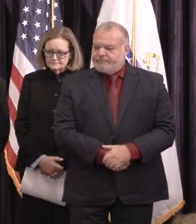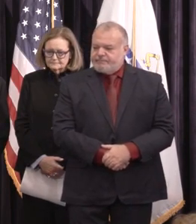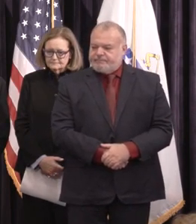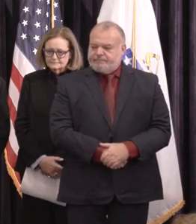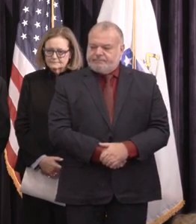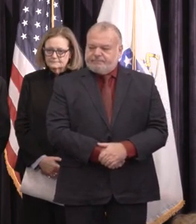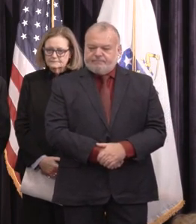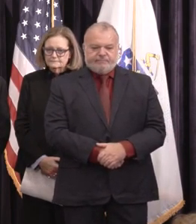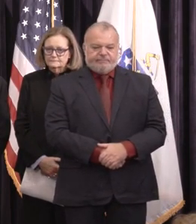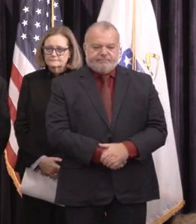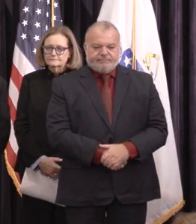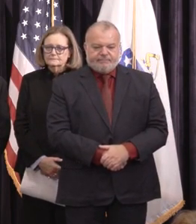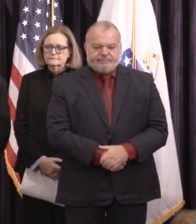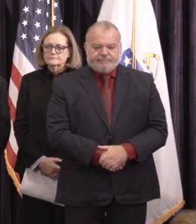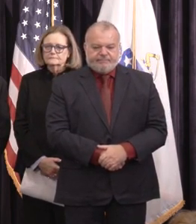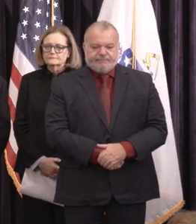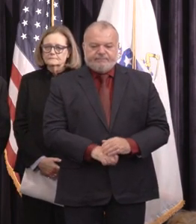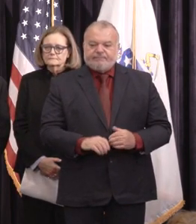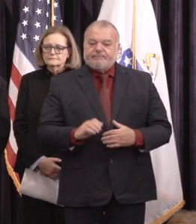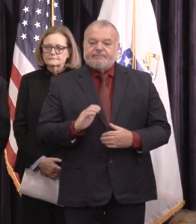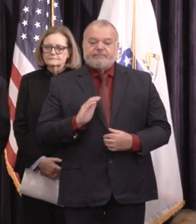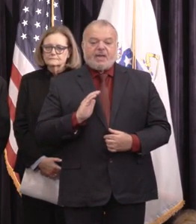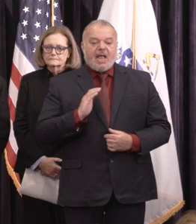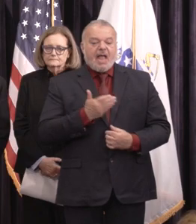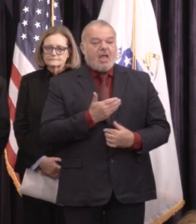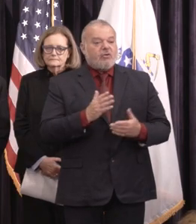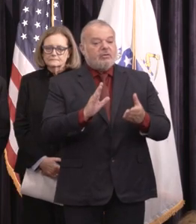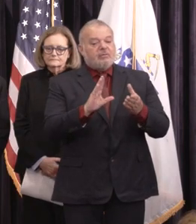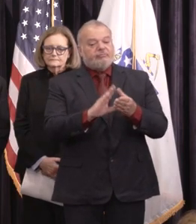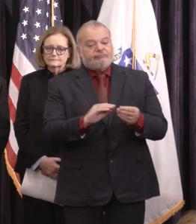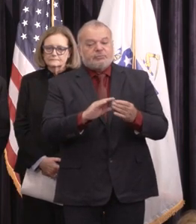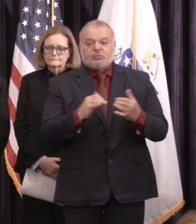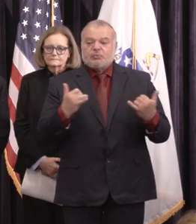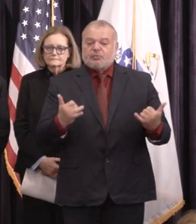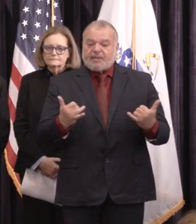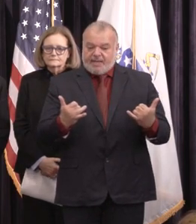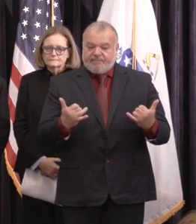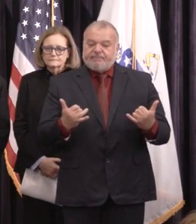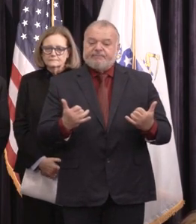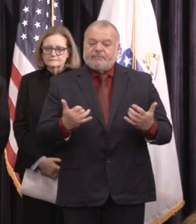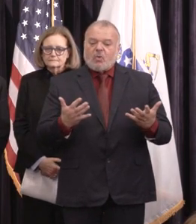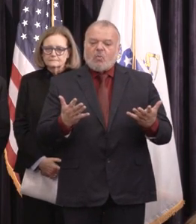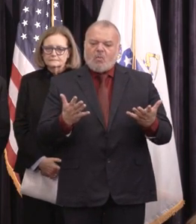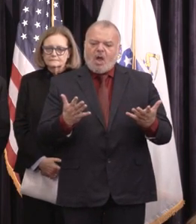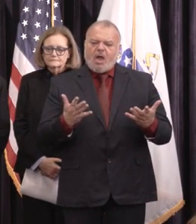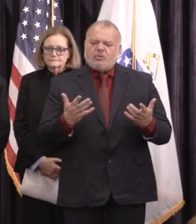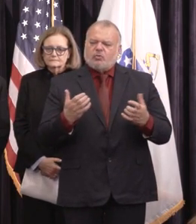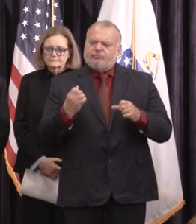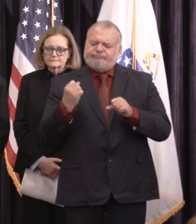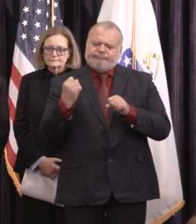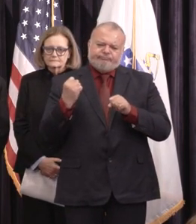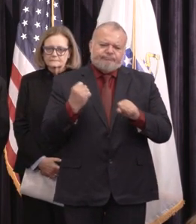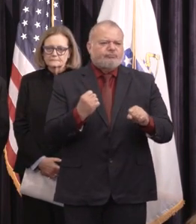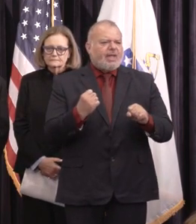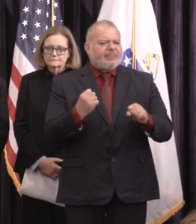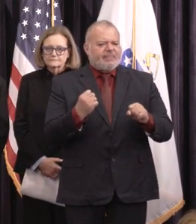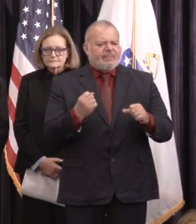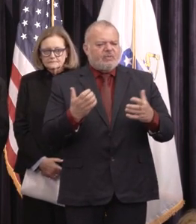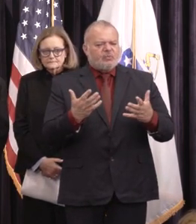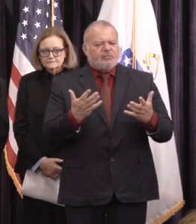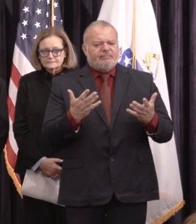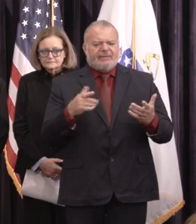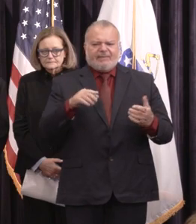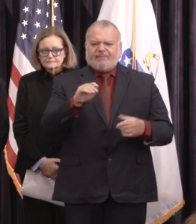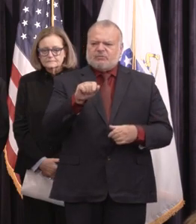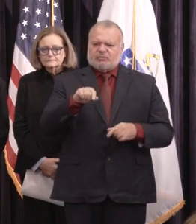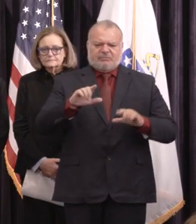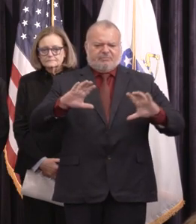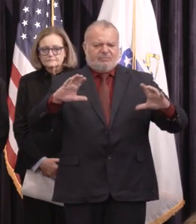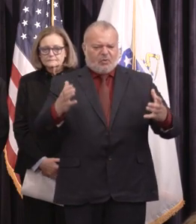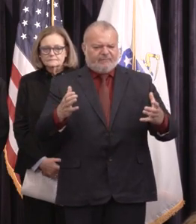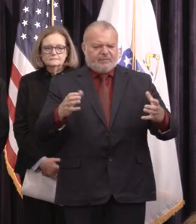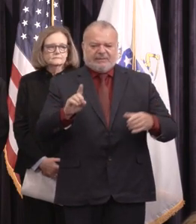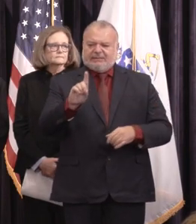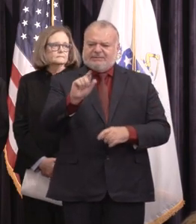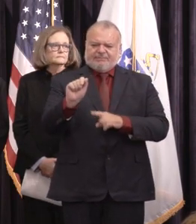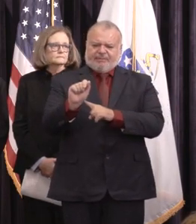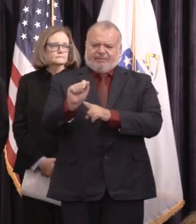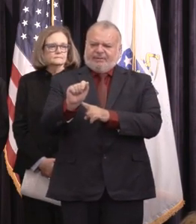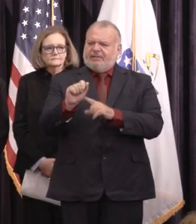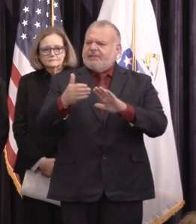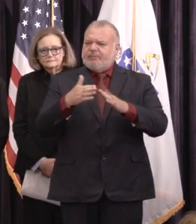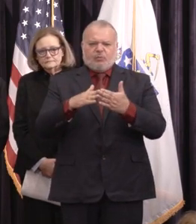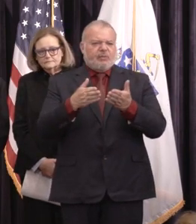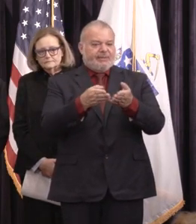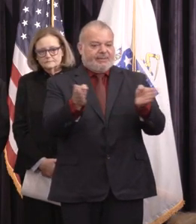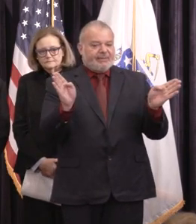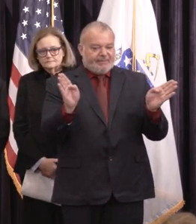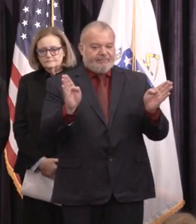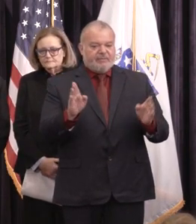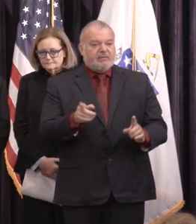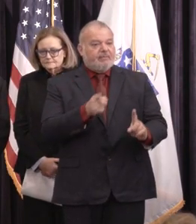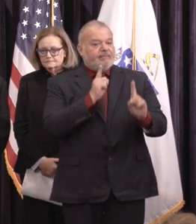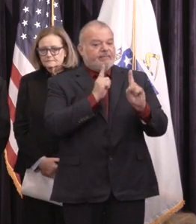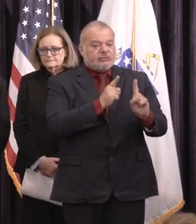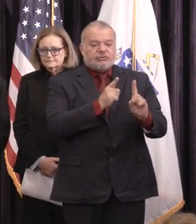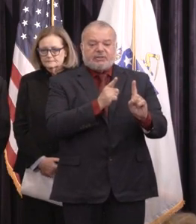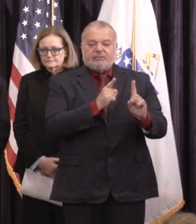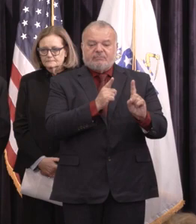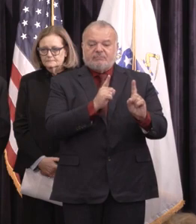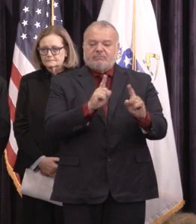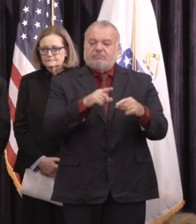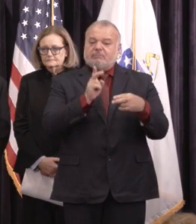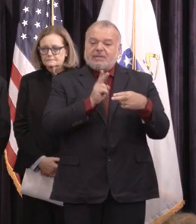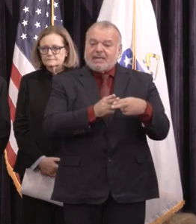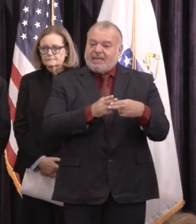as I said, strengthening Massachusetts and the entire disability community. As folks in this